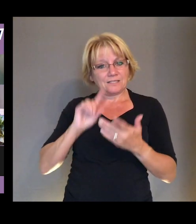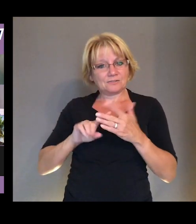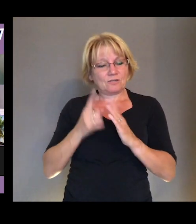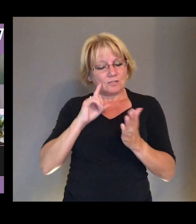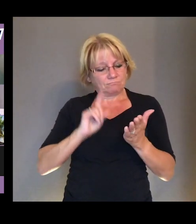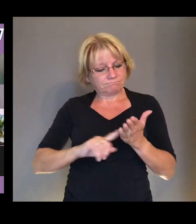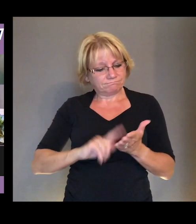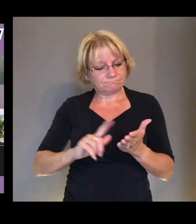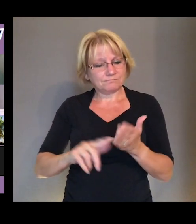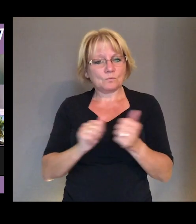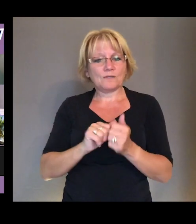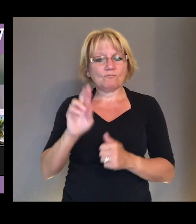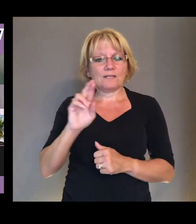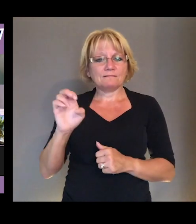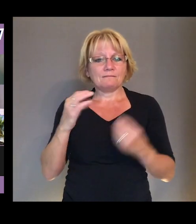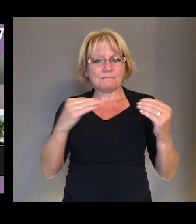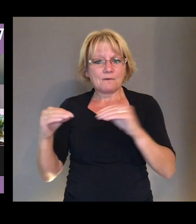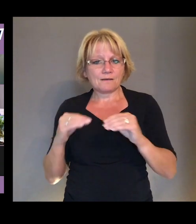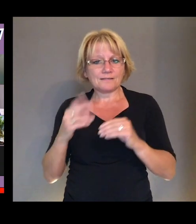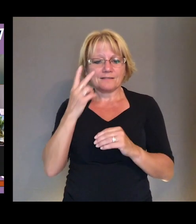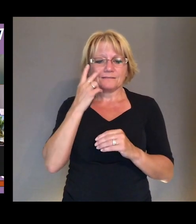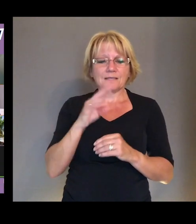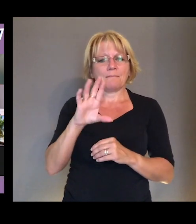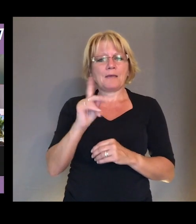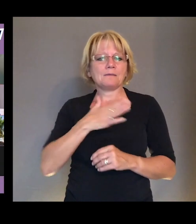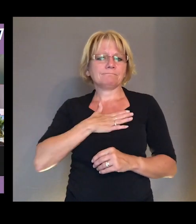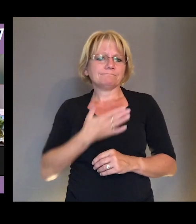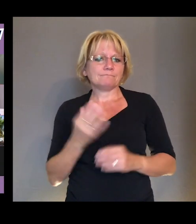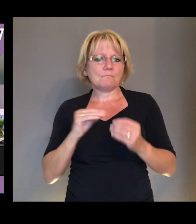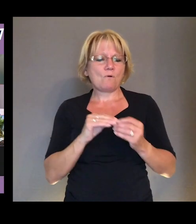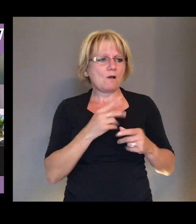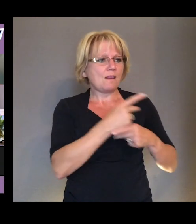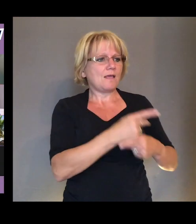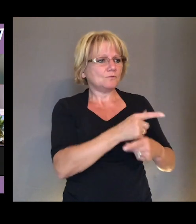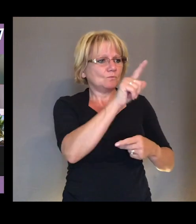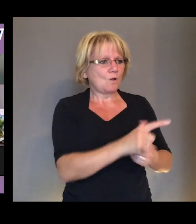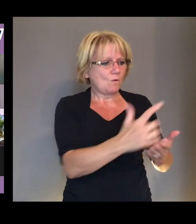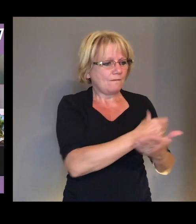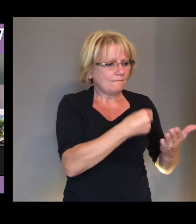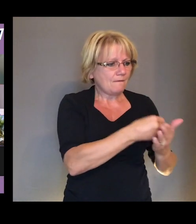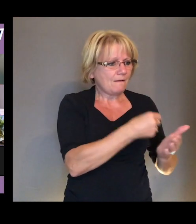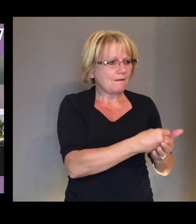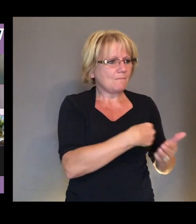an investigation into the Atlanta real estate market showed that banks were more willing to lend to low income white families